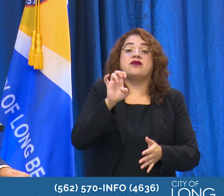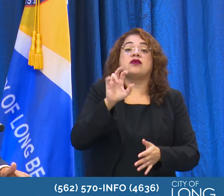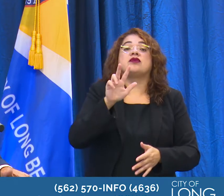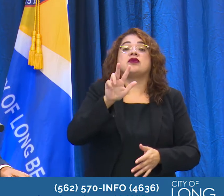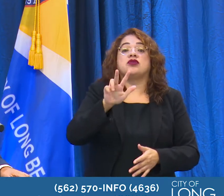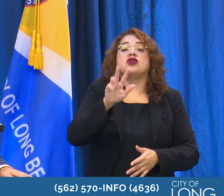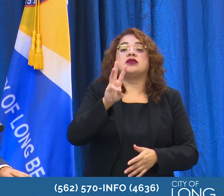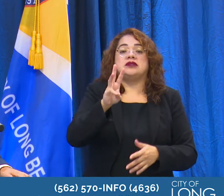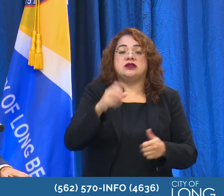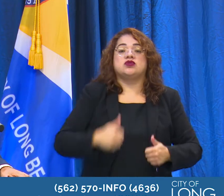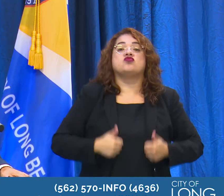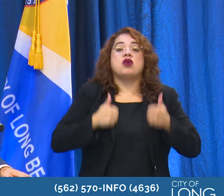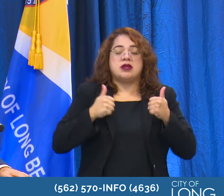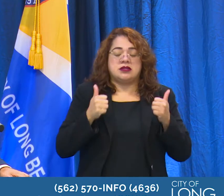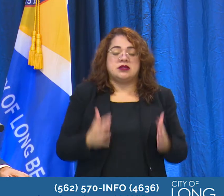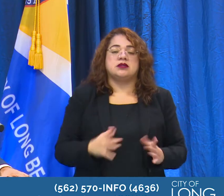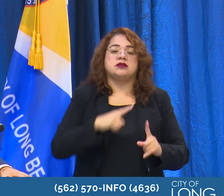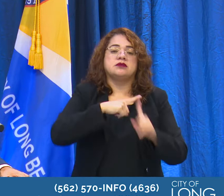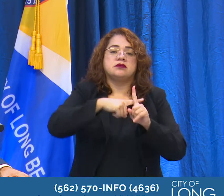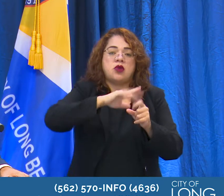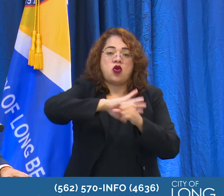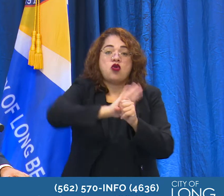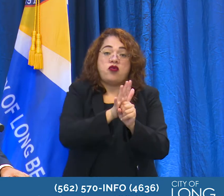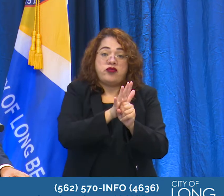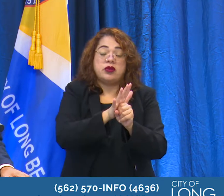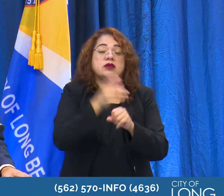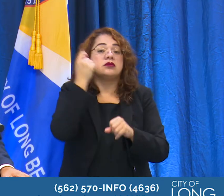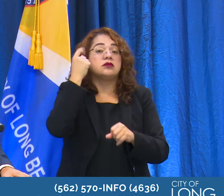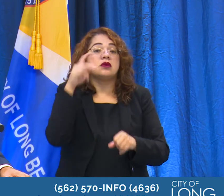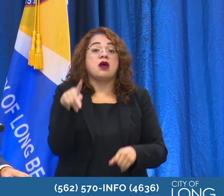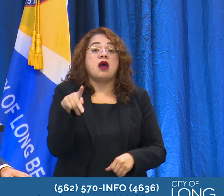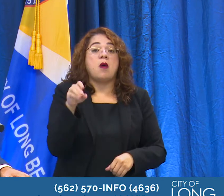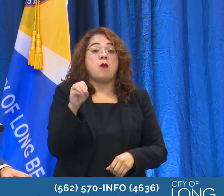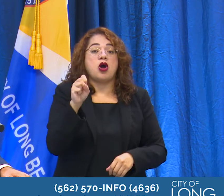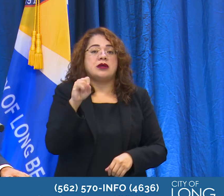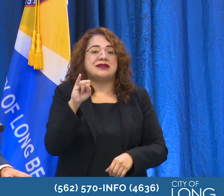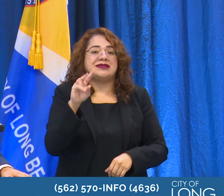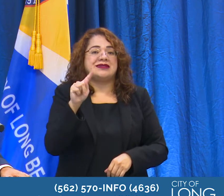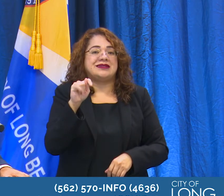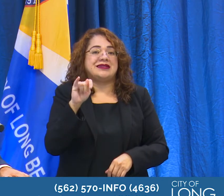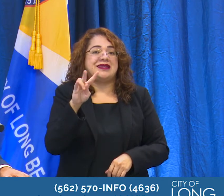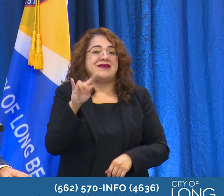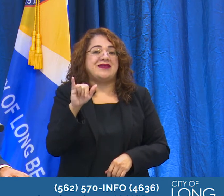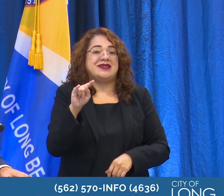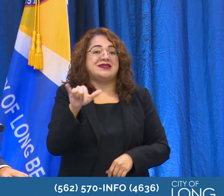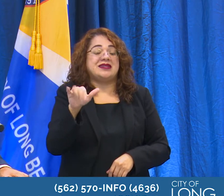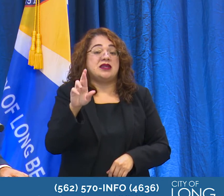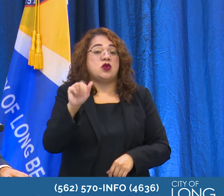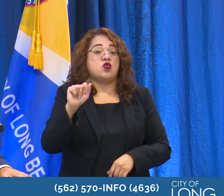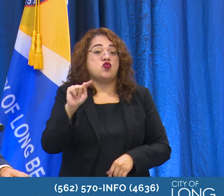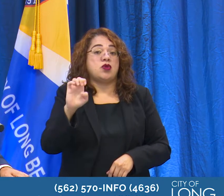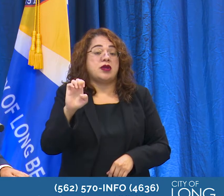who have tested positive. I want to share a positivity rate. Our positivity rate is 9%.